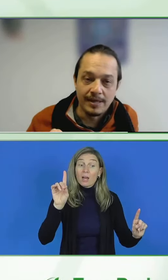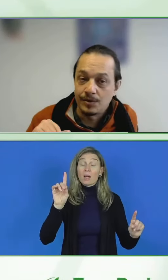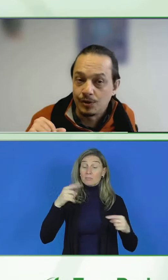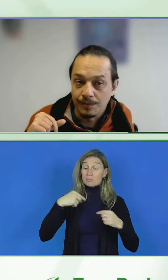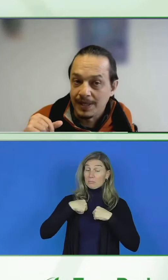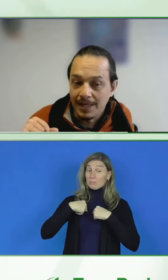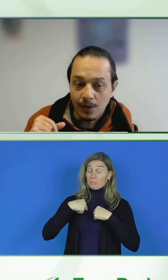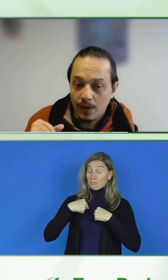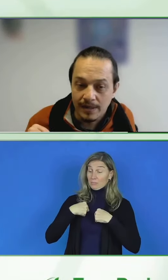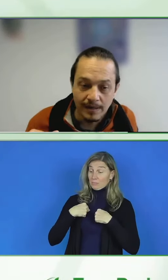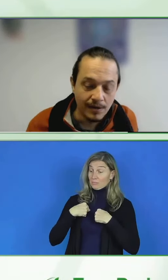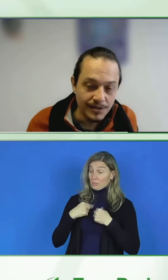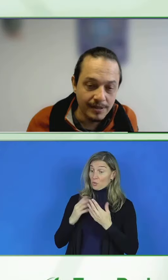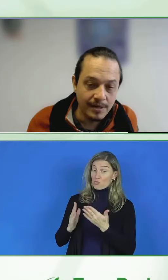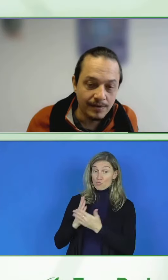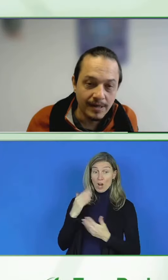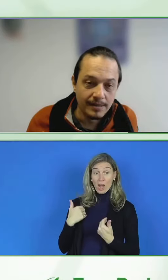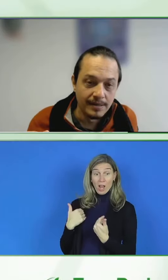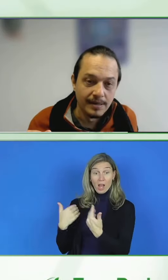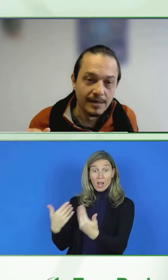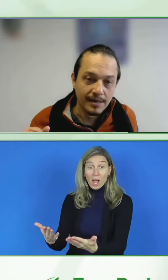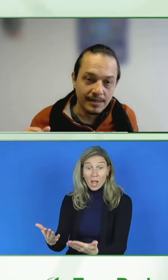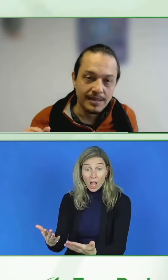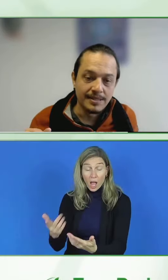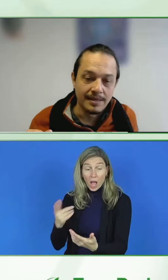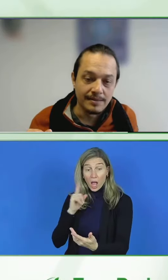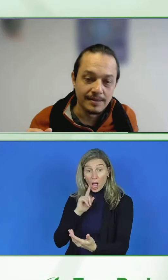care should be equally considered in this sense.